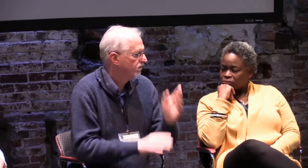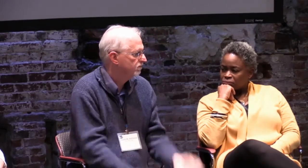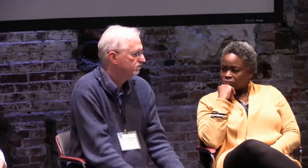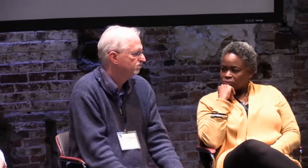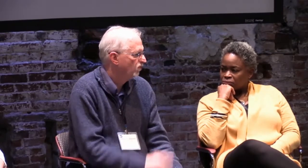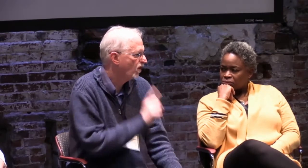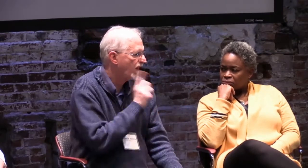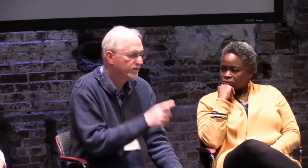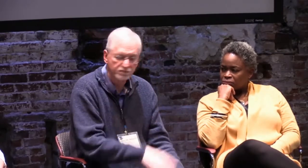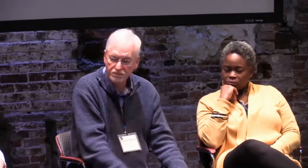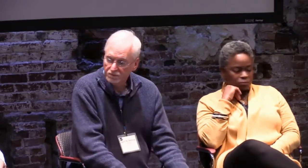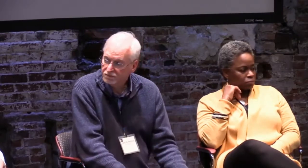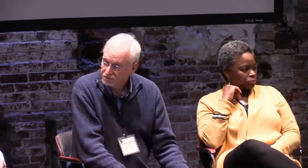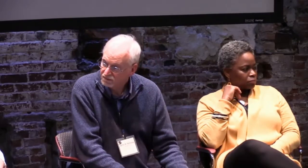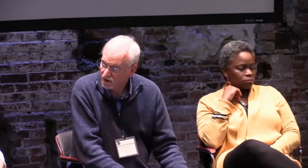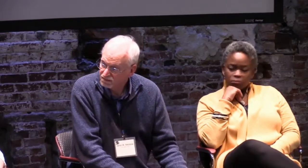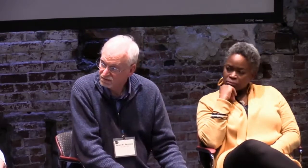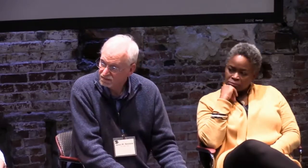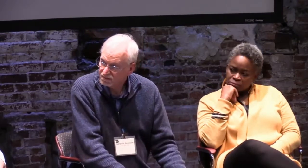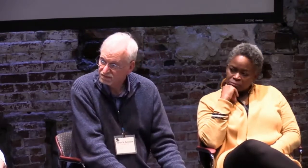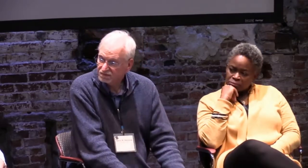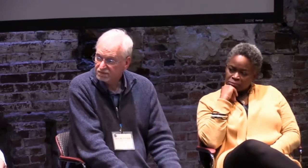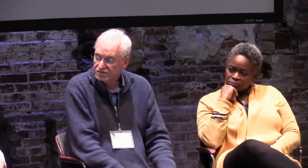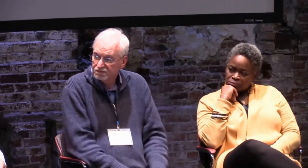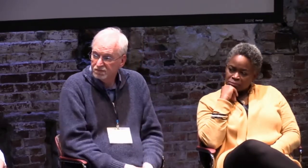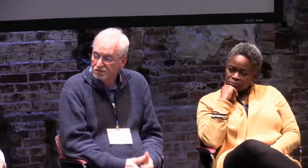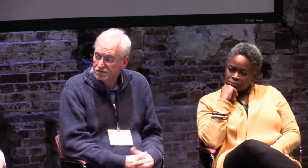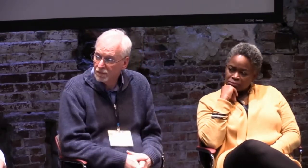That was the way they should go. So the same applies today.